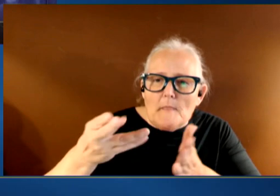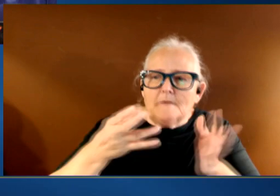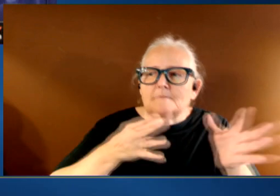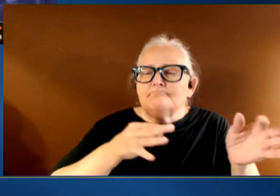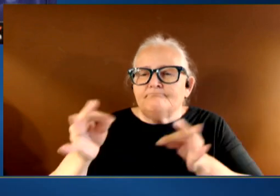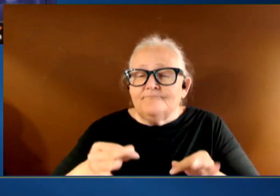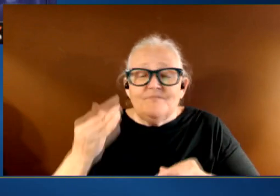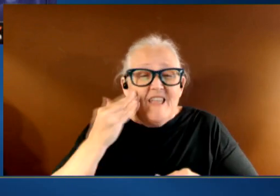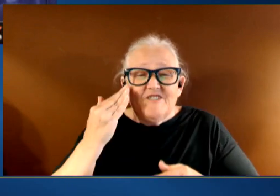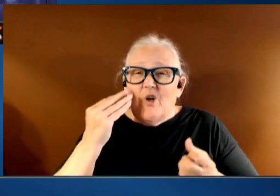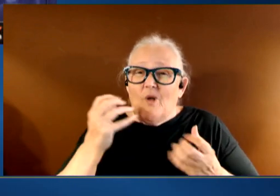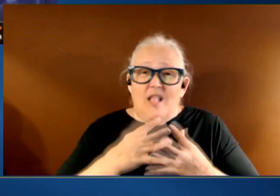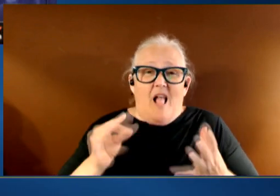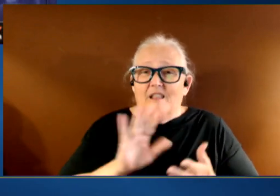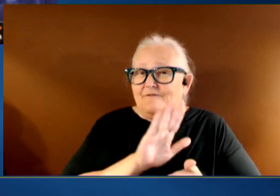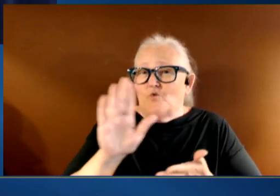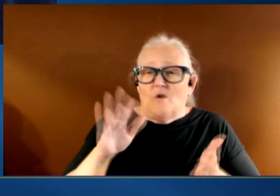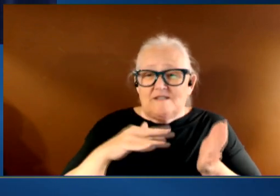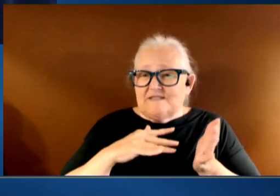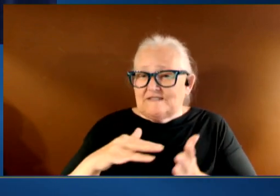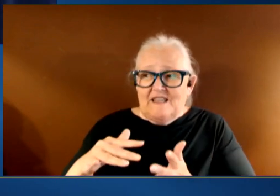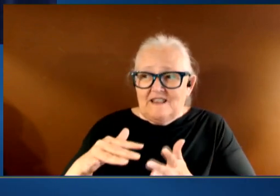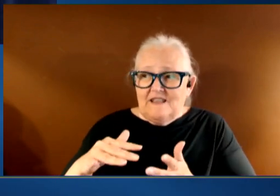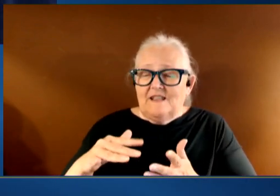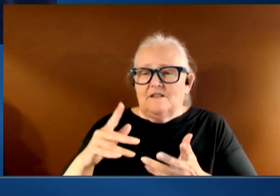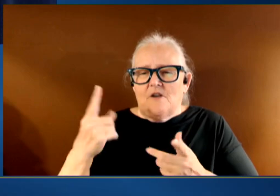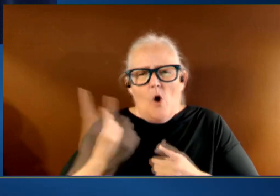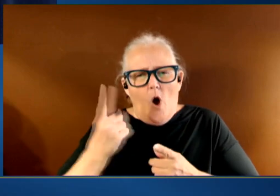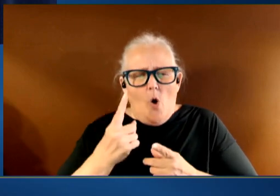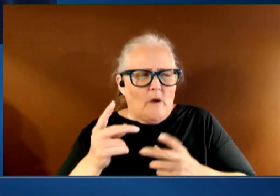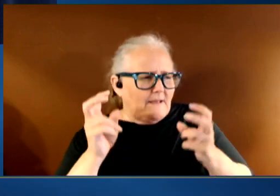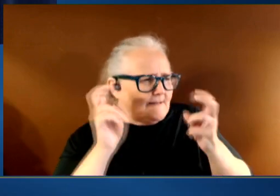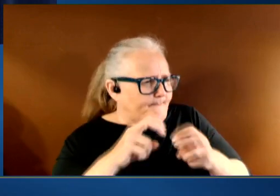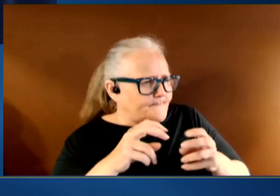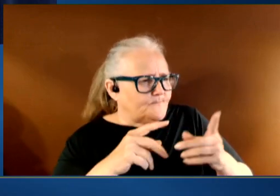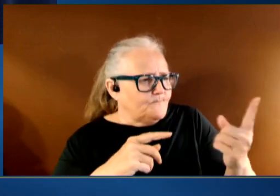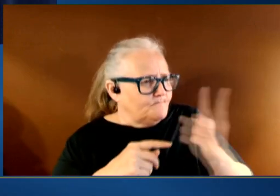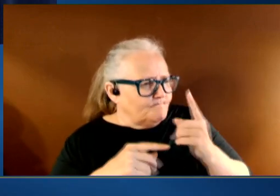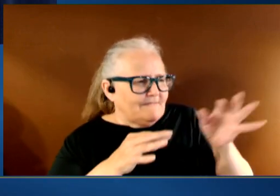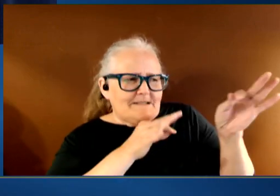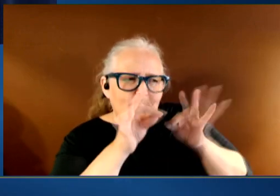done in terms of being clear with people who come into the clinic, explaining the research program,